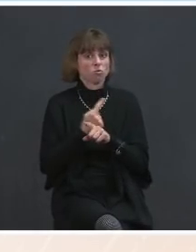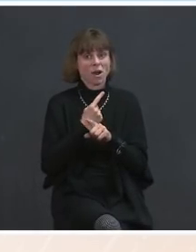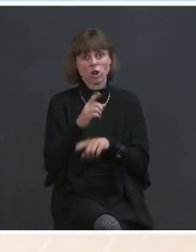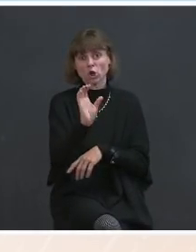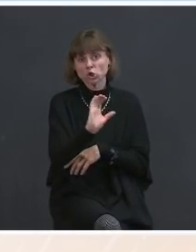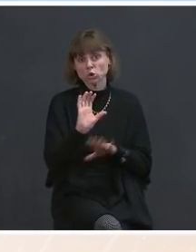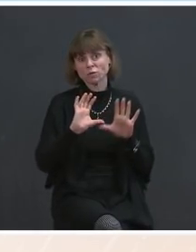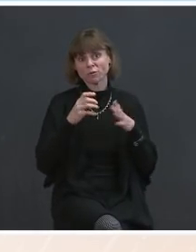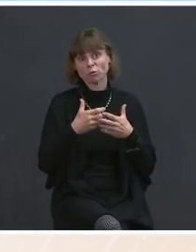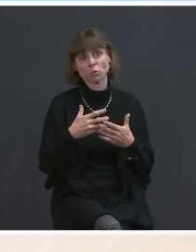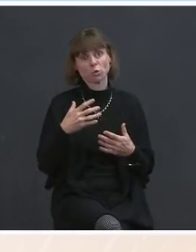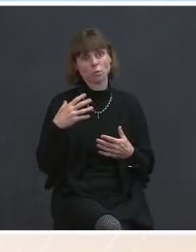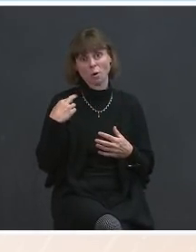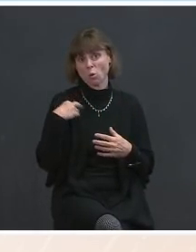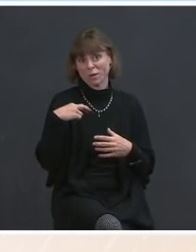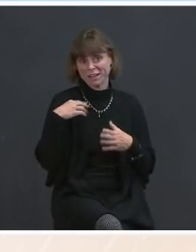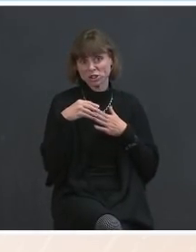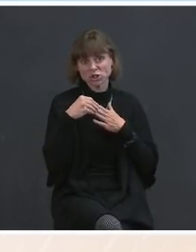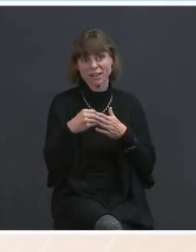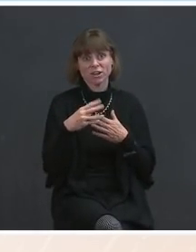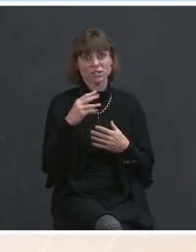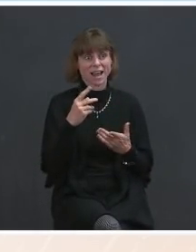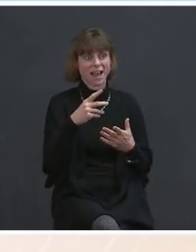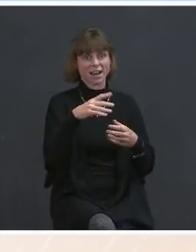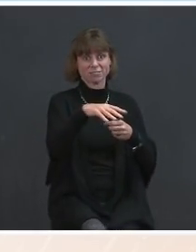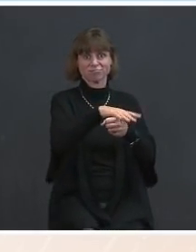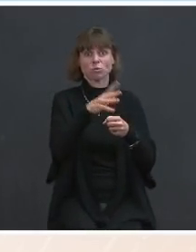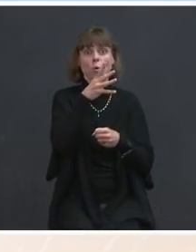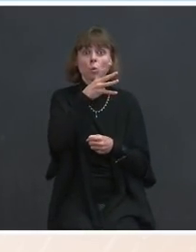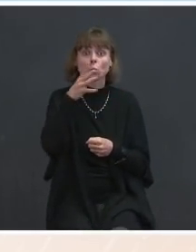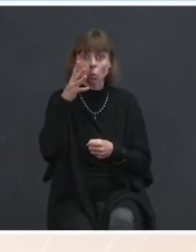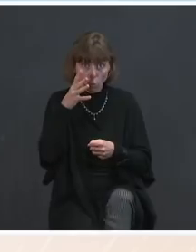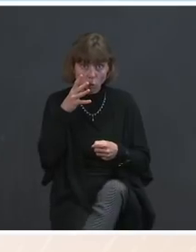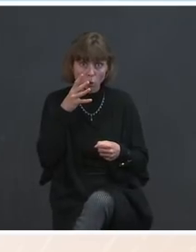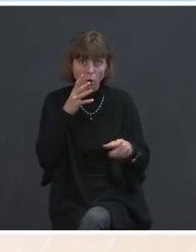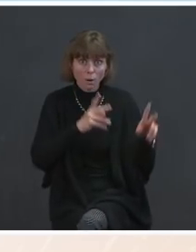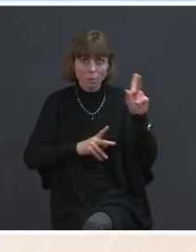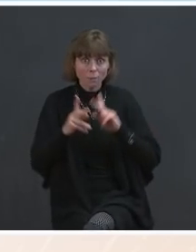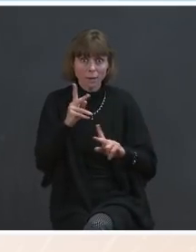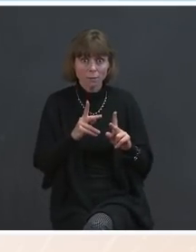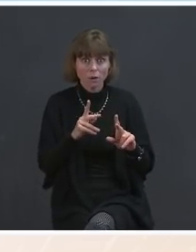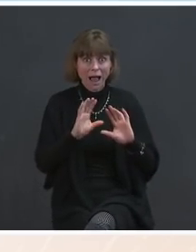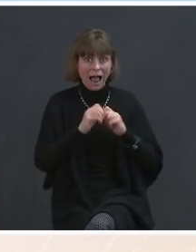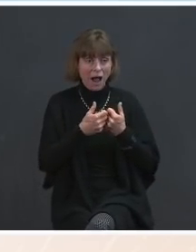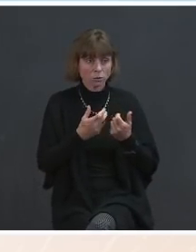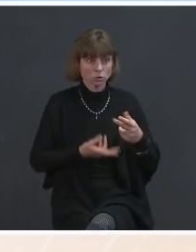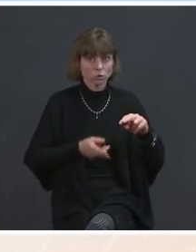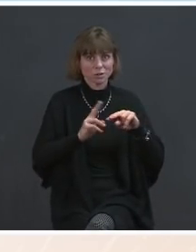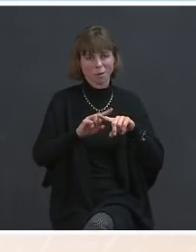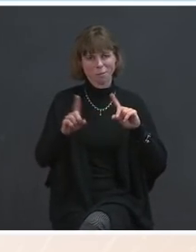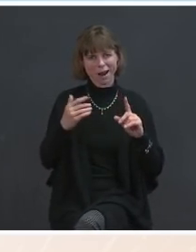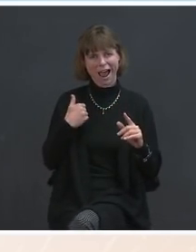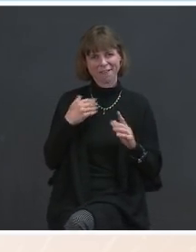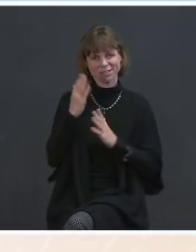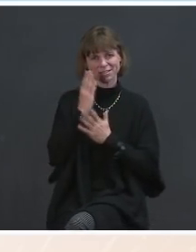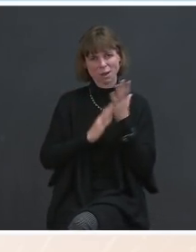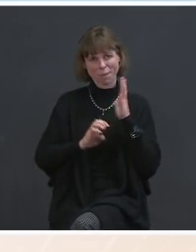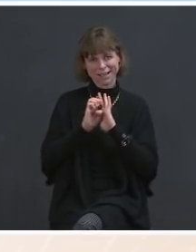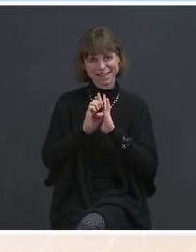to partner with them in boosting vaccine confidence. But I also have a couple of examples that I found interesting; hopefully you do as well.